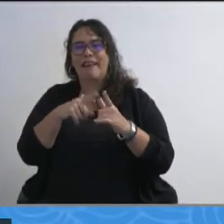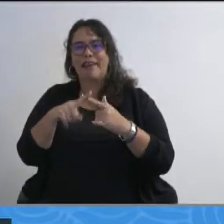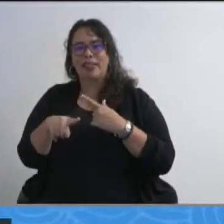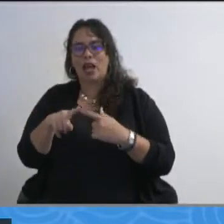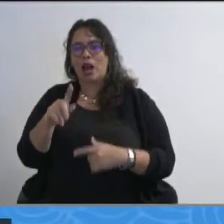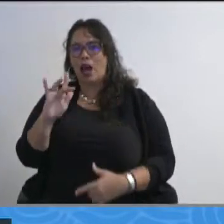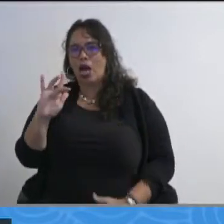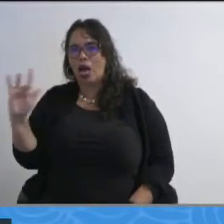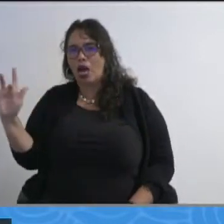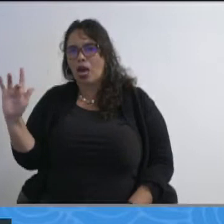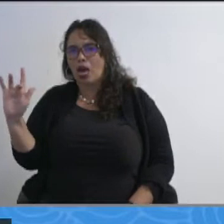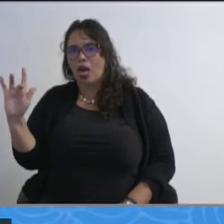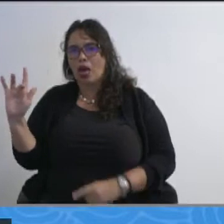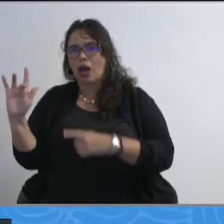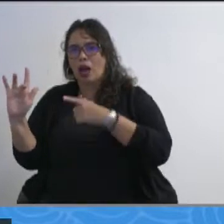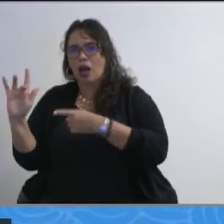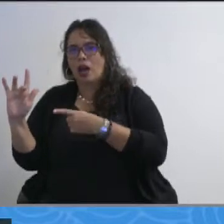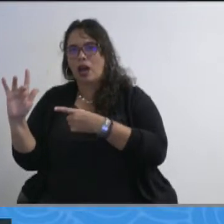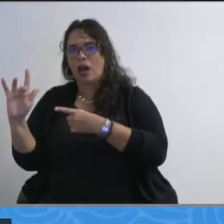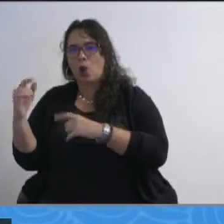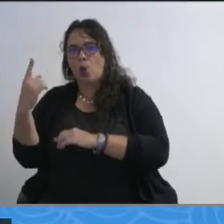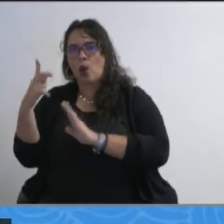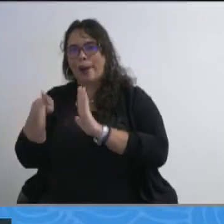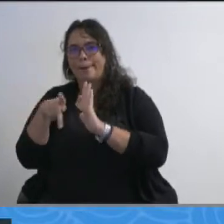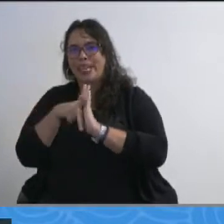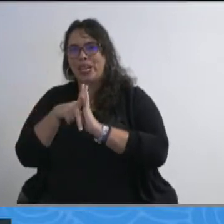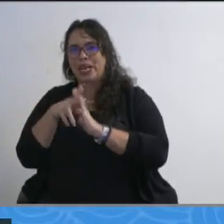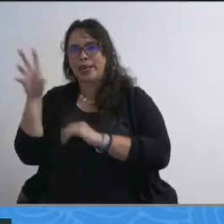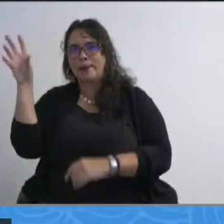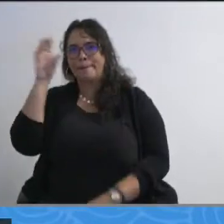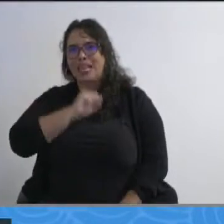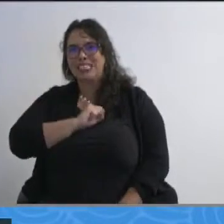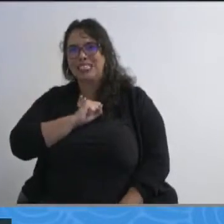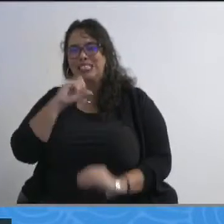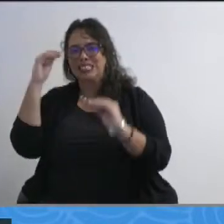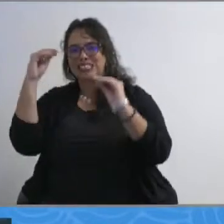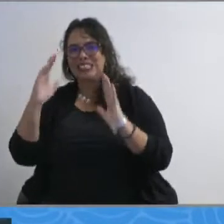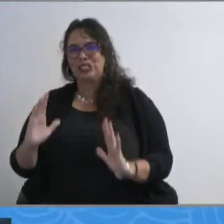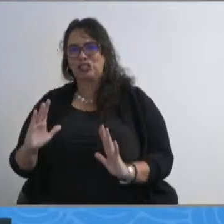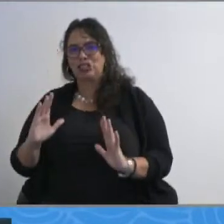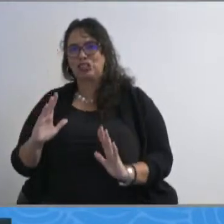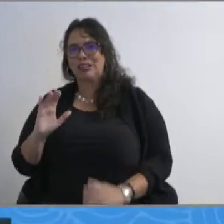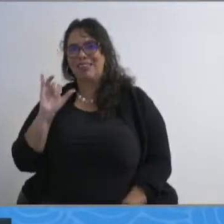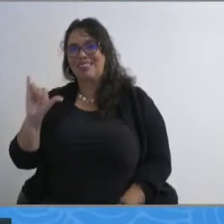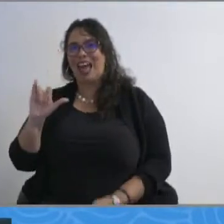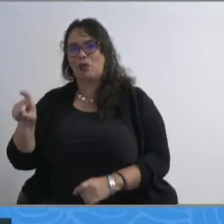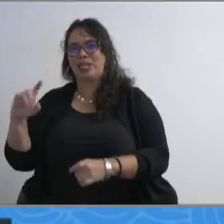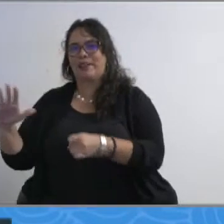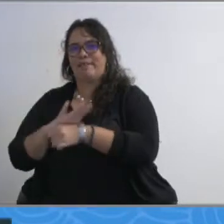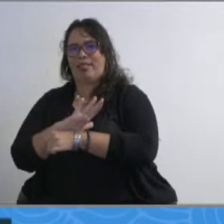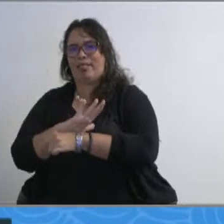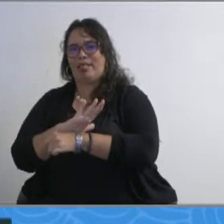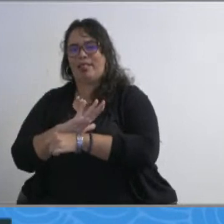"Oh, wait a minute, we have one period here where we're missing a teacher. And that's the cause of a board authorization.